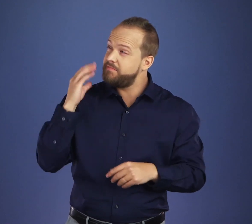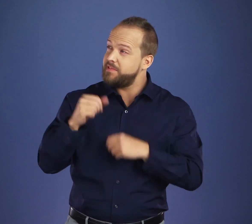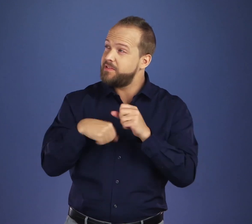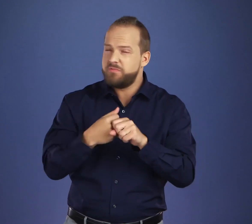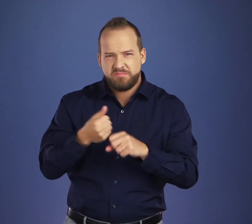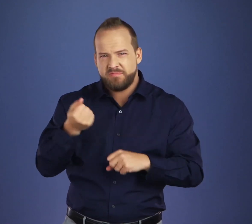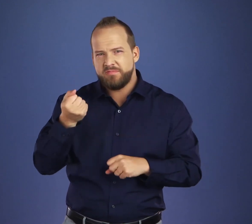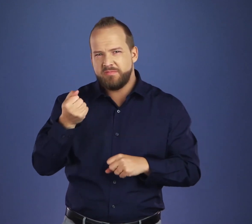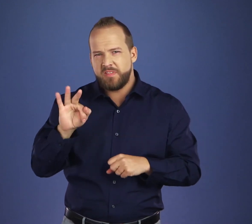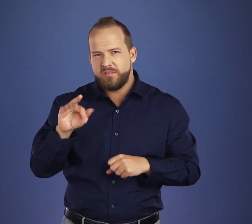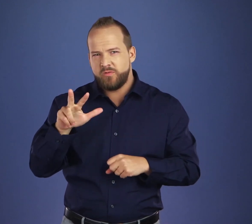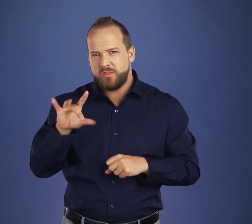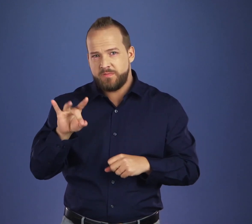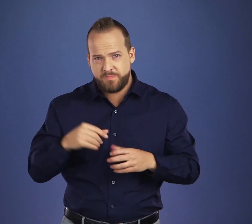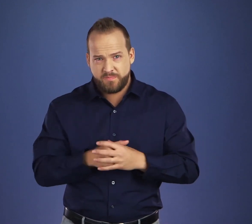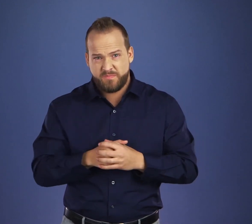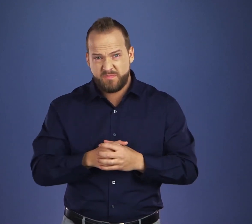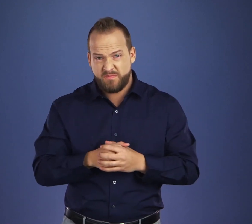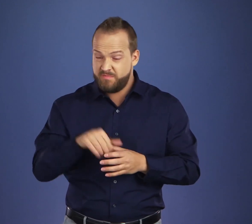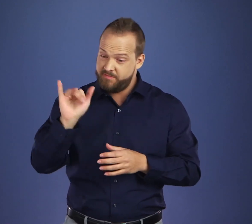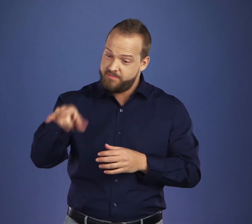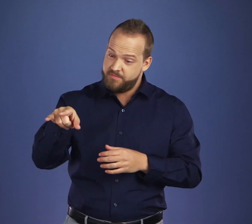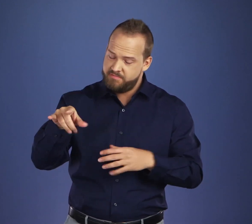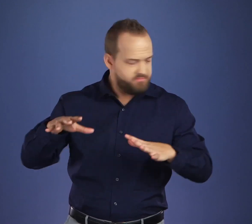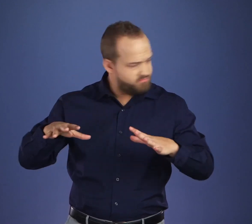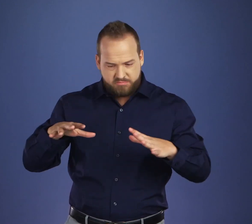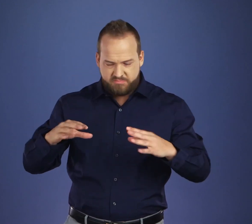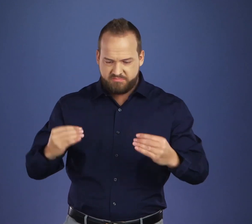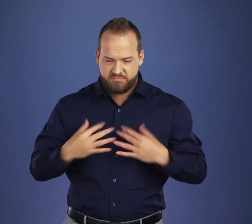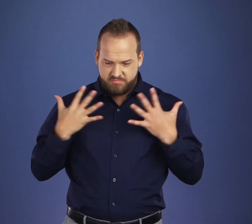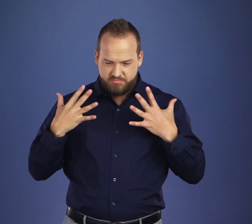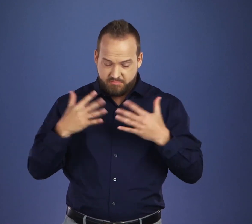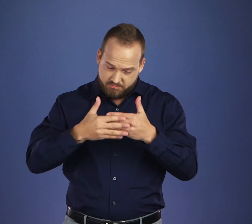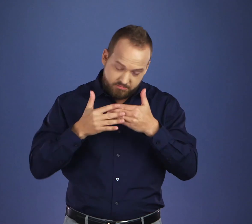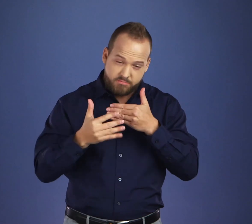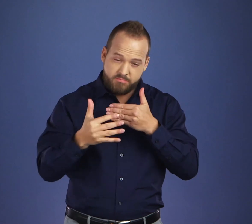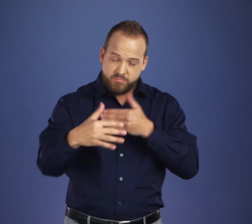It was the year 1938. He hasn’t had a drink since.